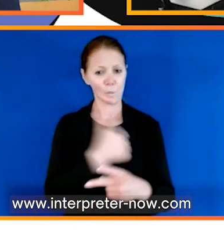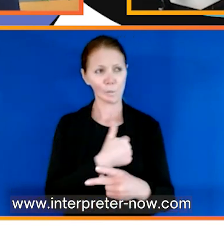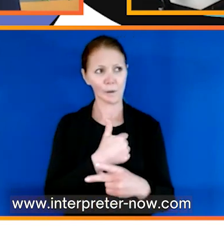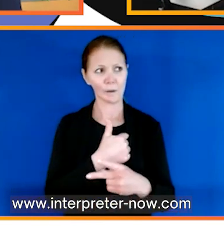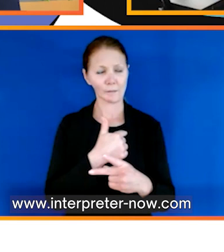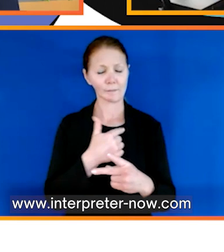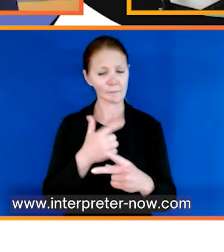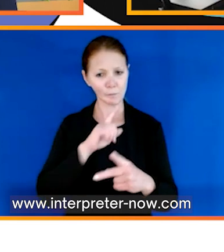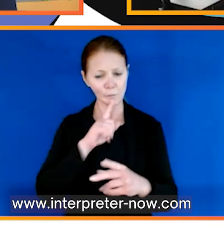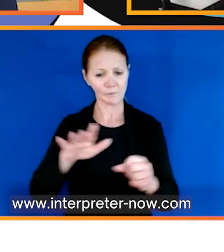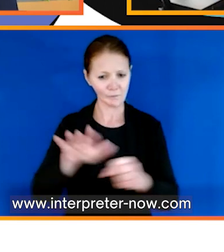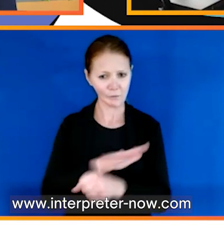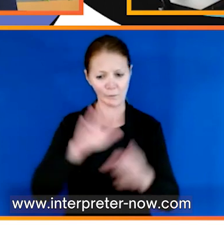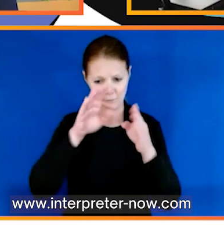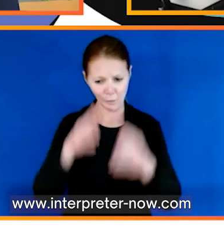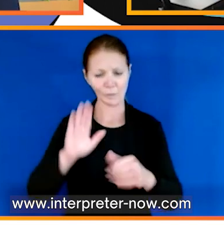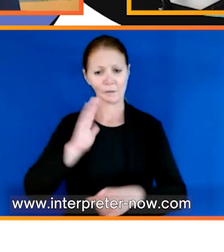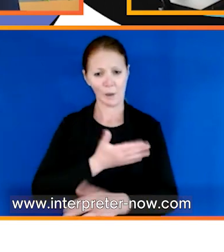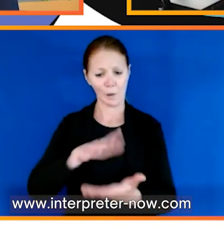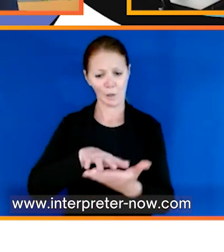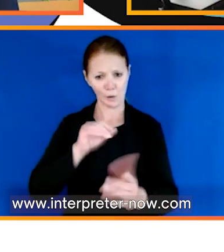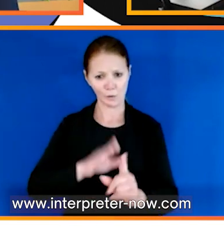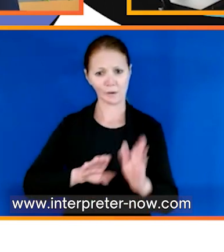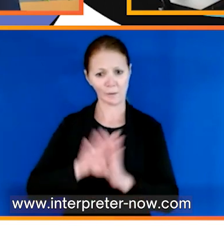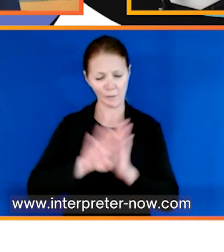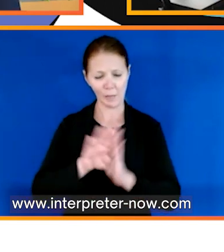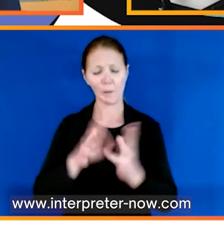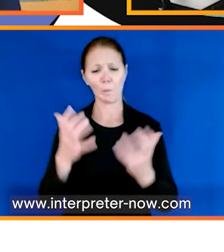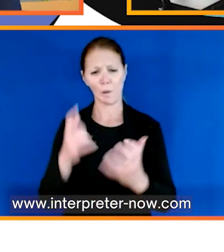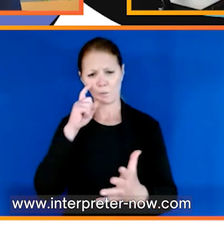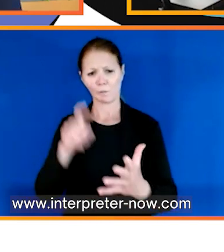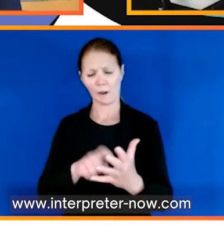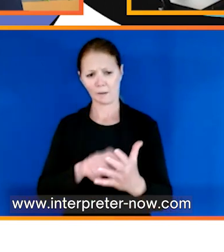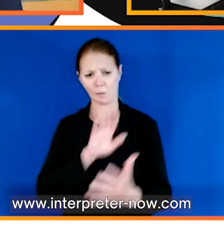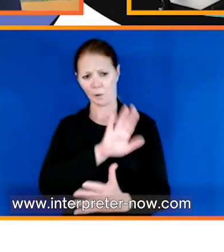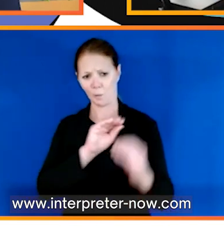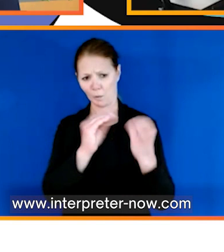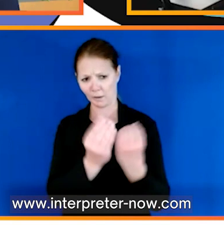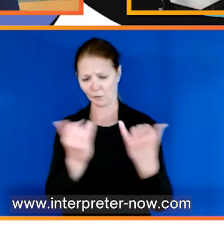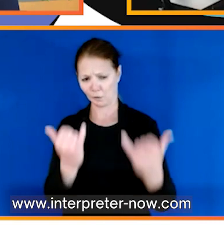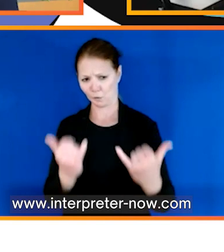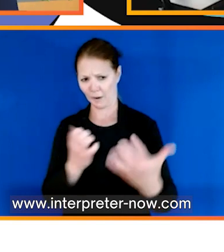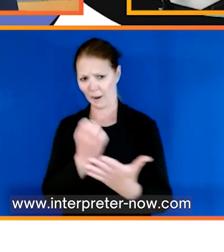So that's number two is we're really doubling down on our learning and development, recognizing